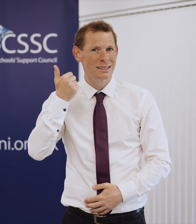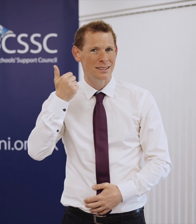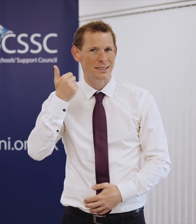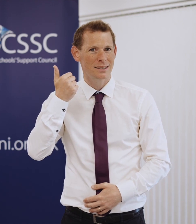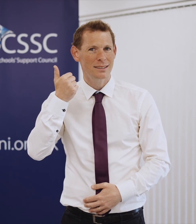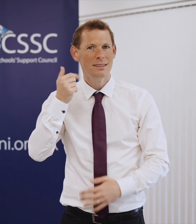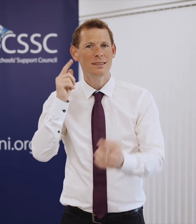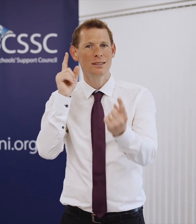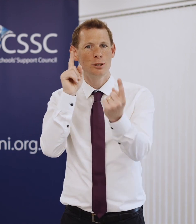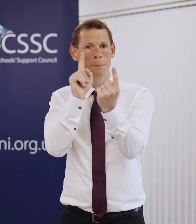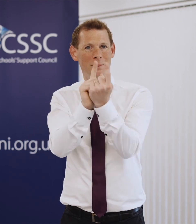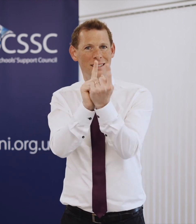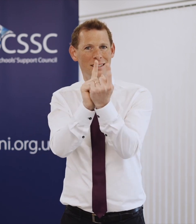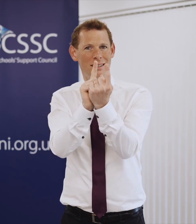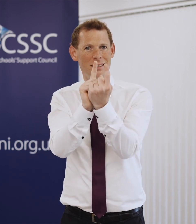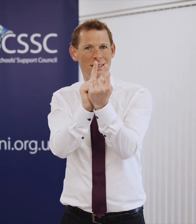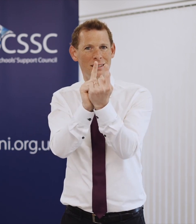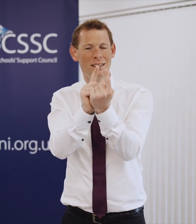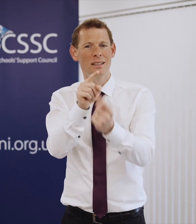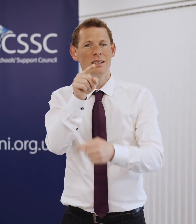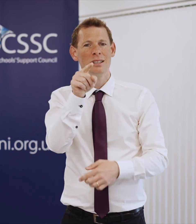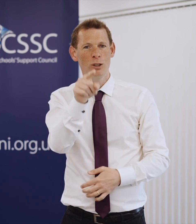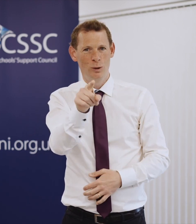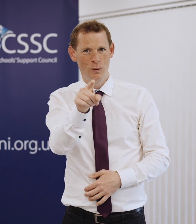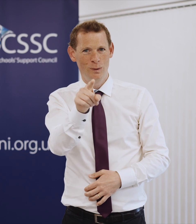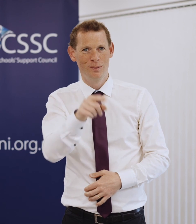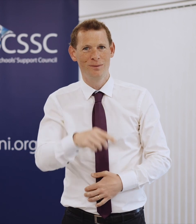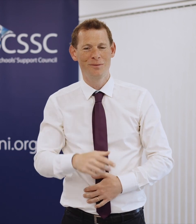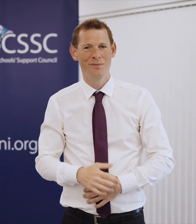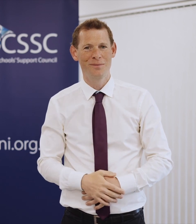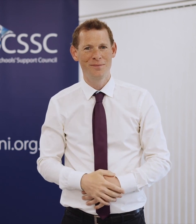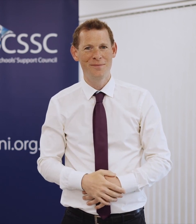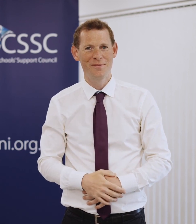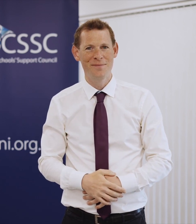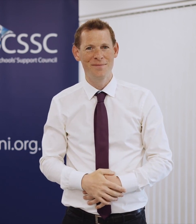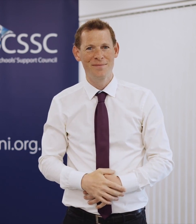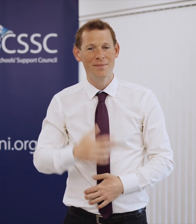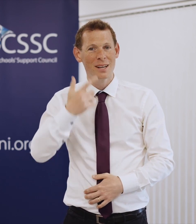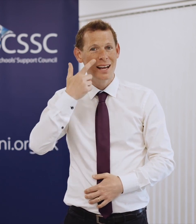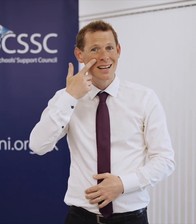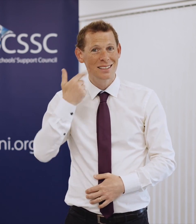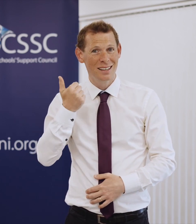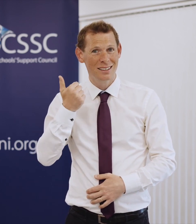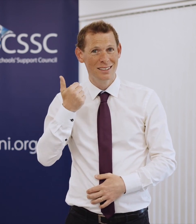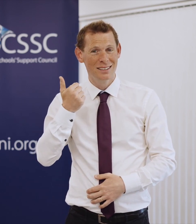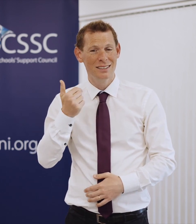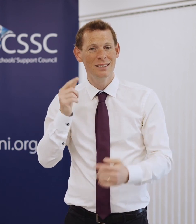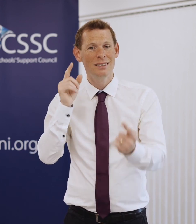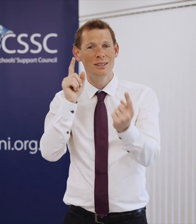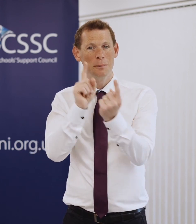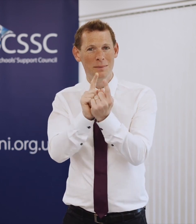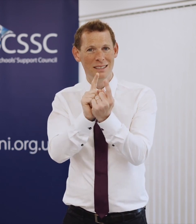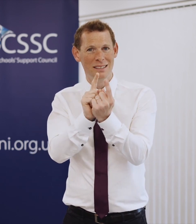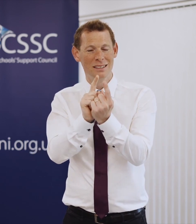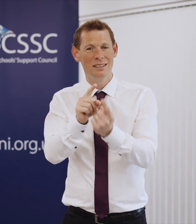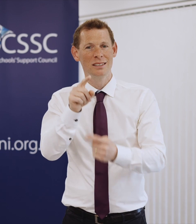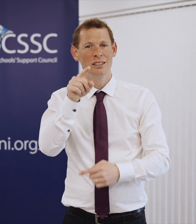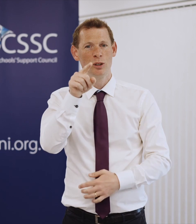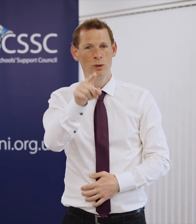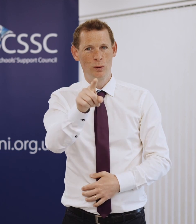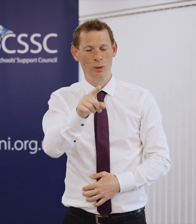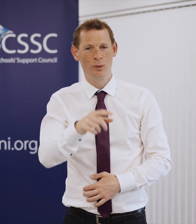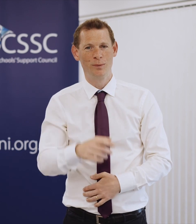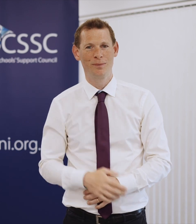Nice to meet you.